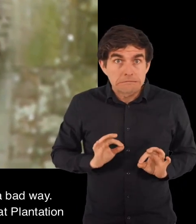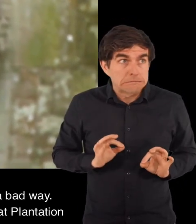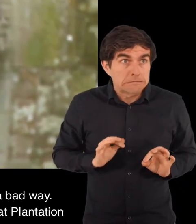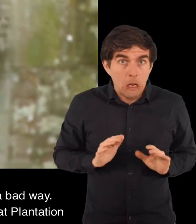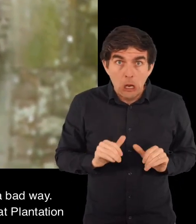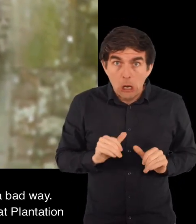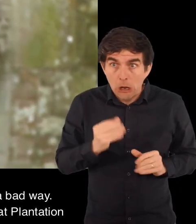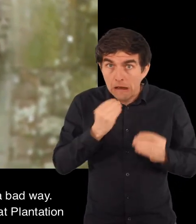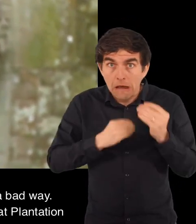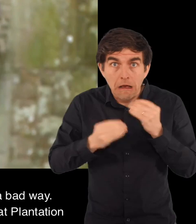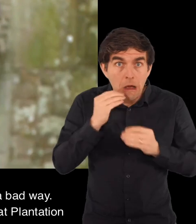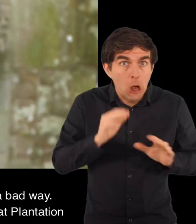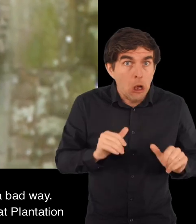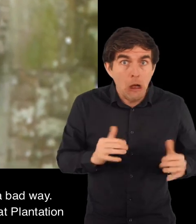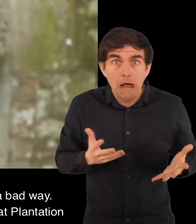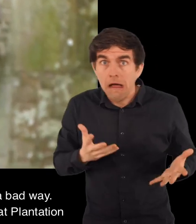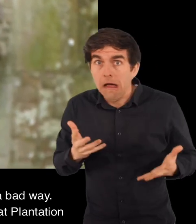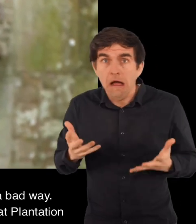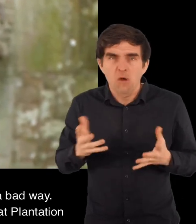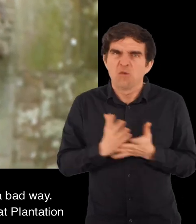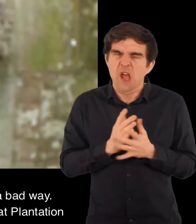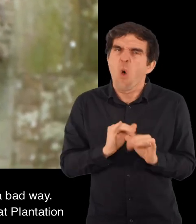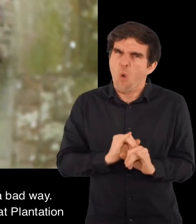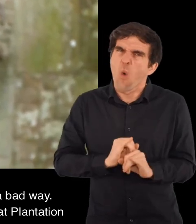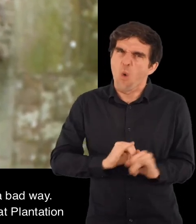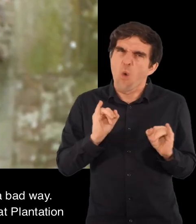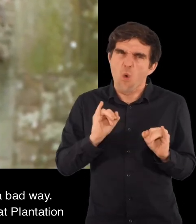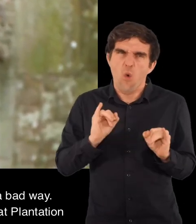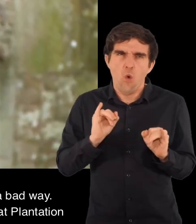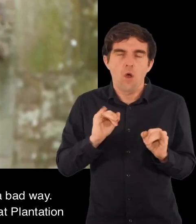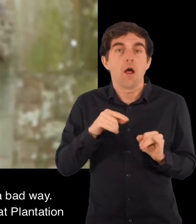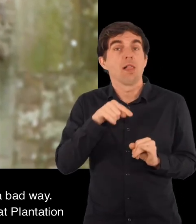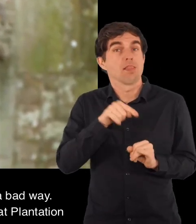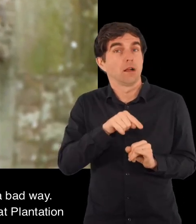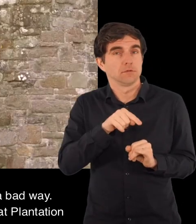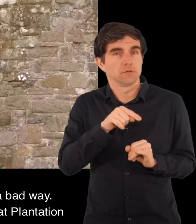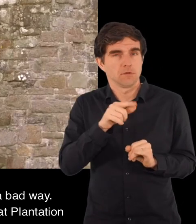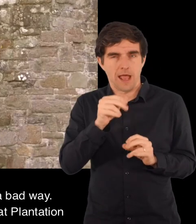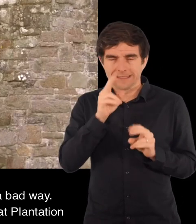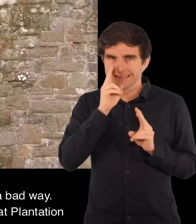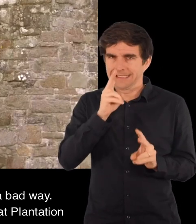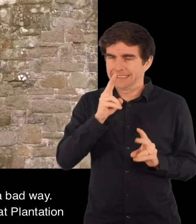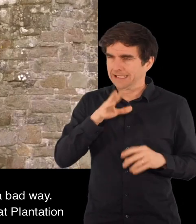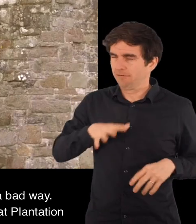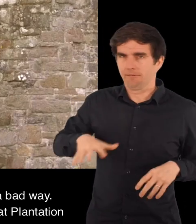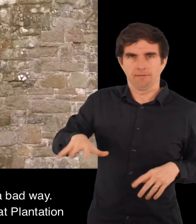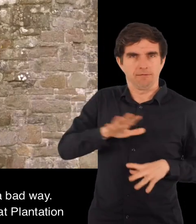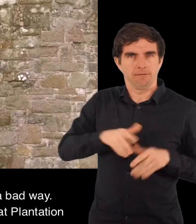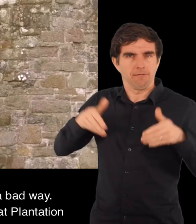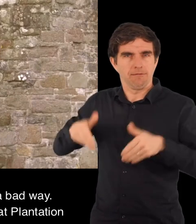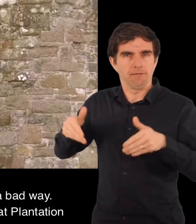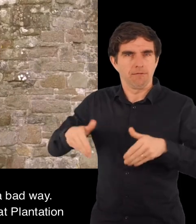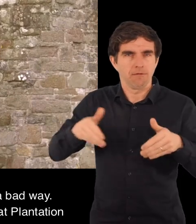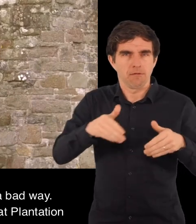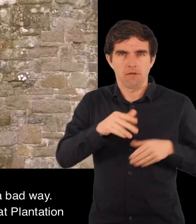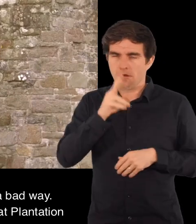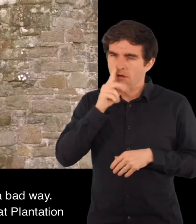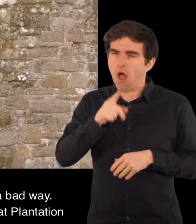people to eat and they were in a bad way. The links that bring you in from that Plantation